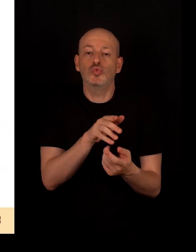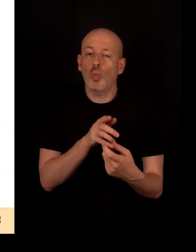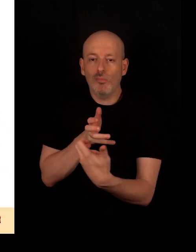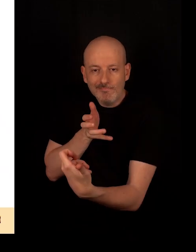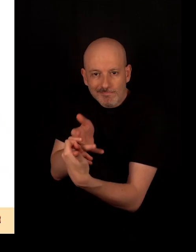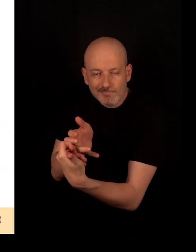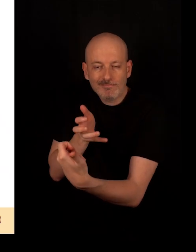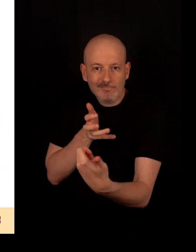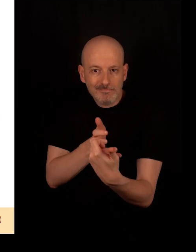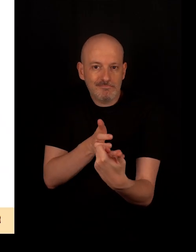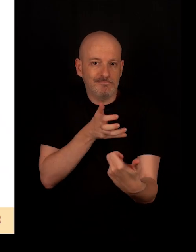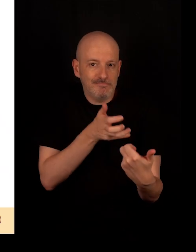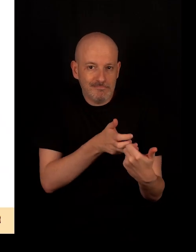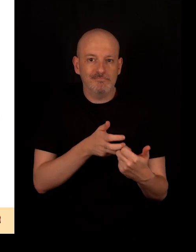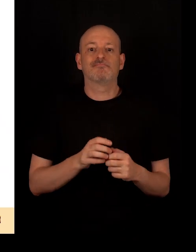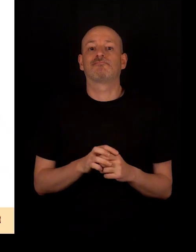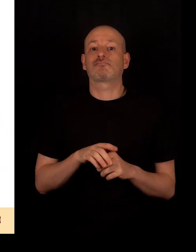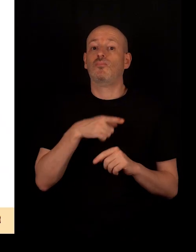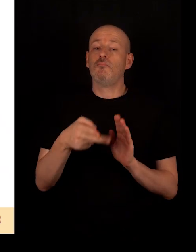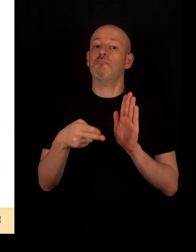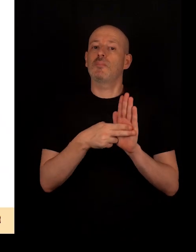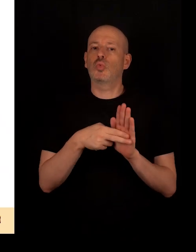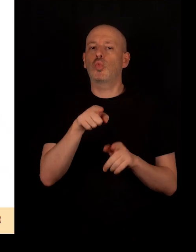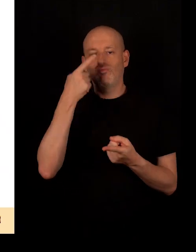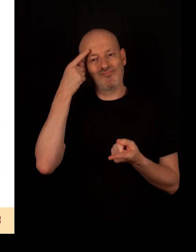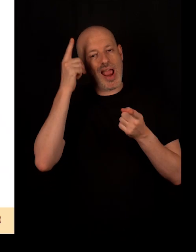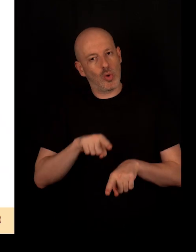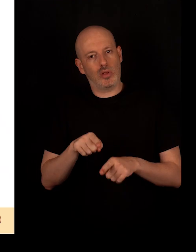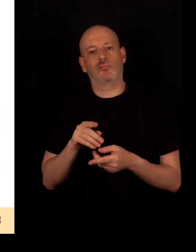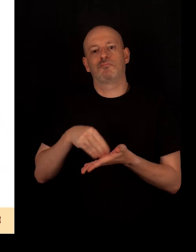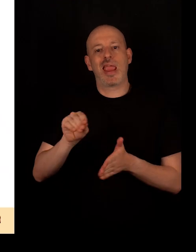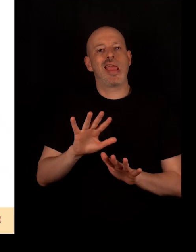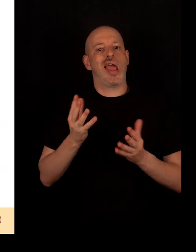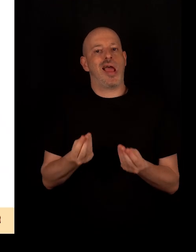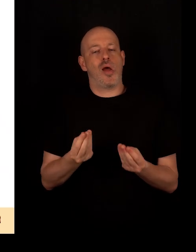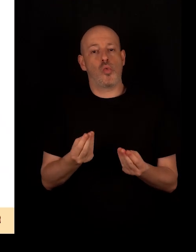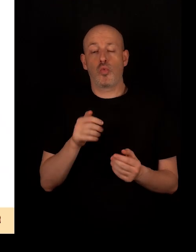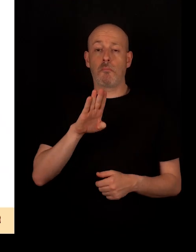So it should be individualised. And then also mention how you agreed to pay them.